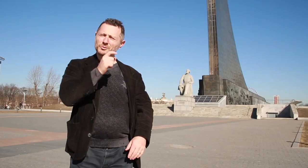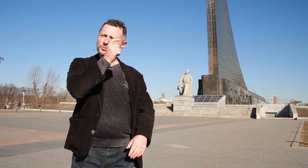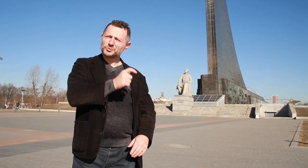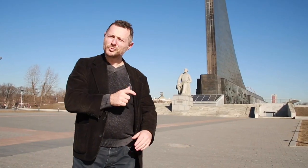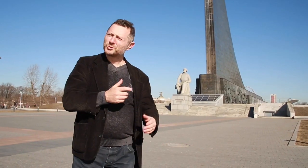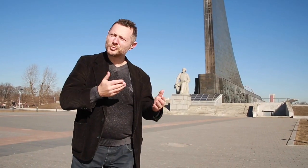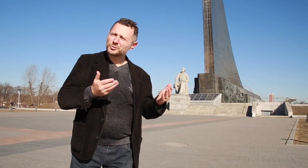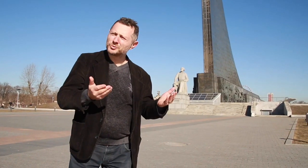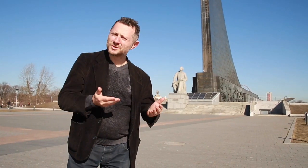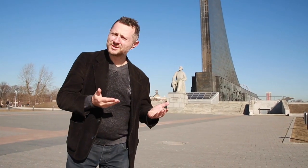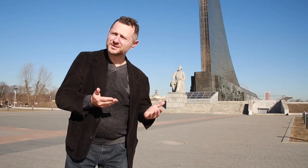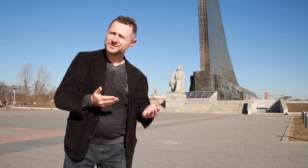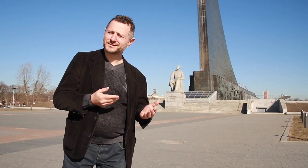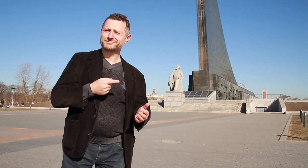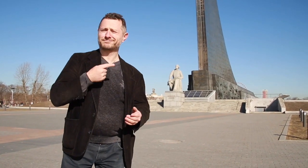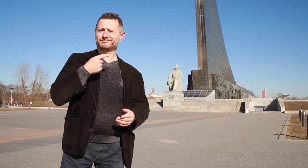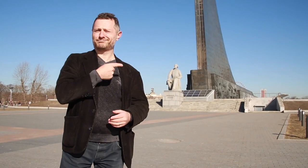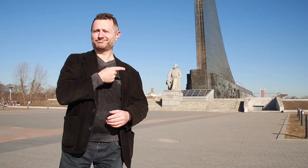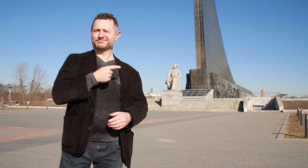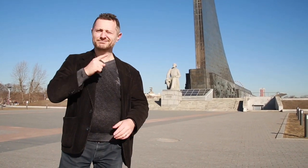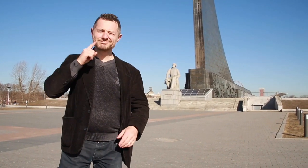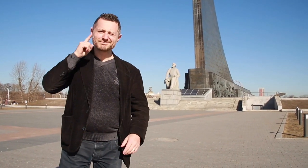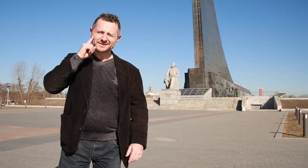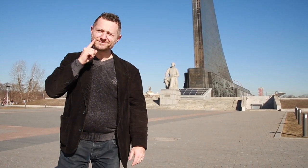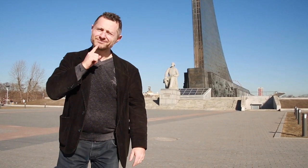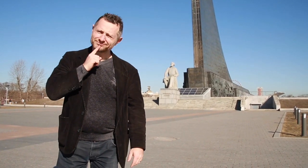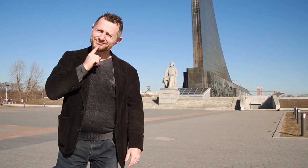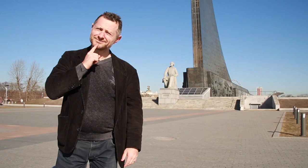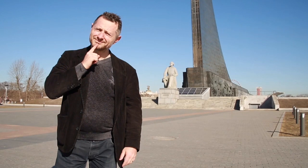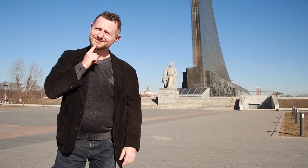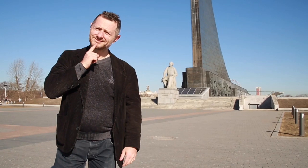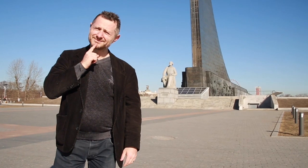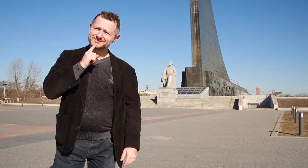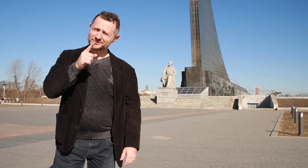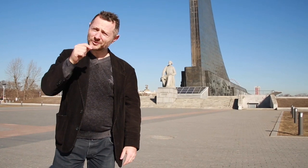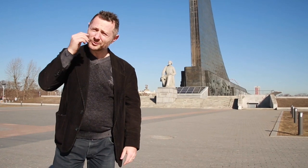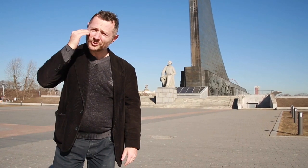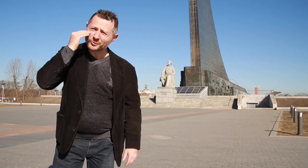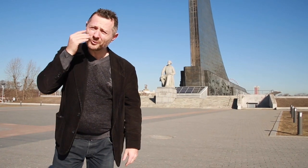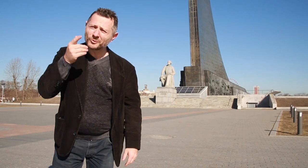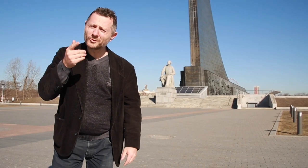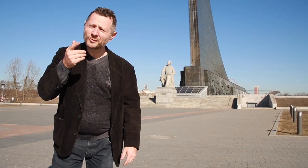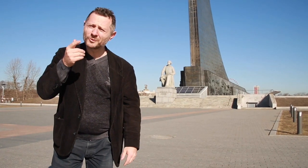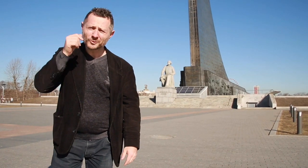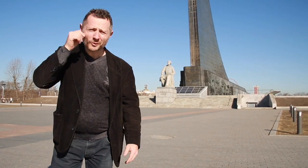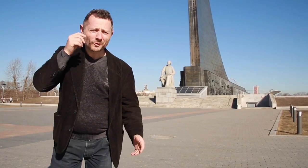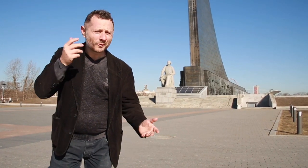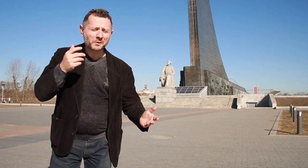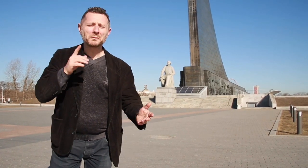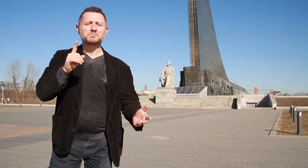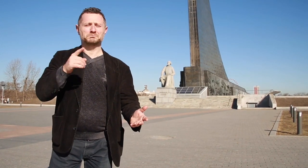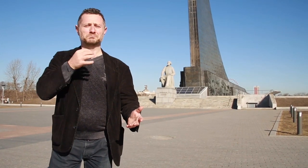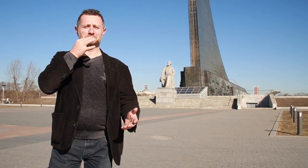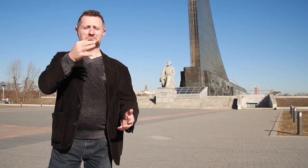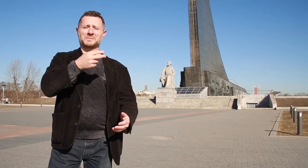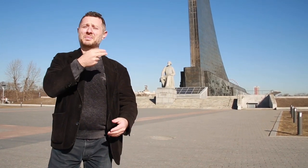Who is that? He was a Deaf man. Do you know who? Let me tell you